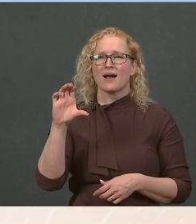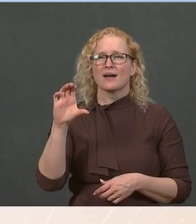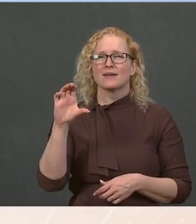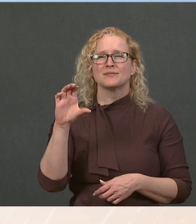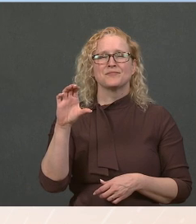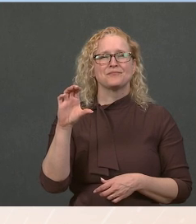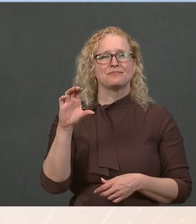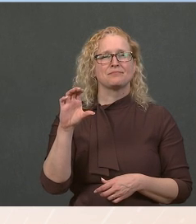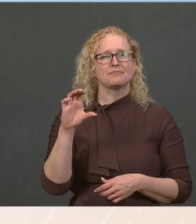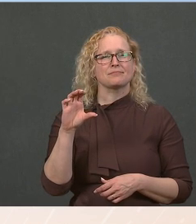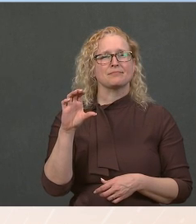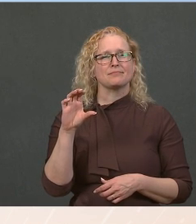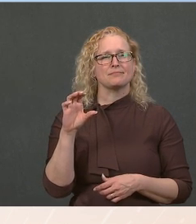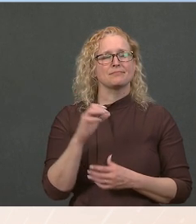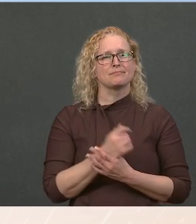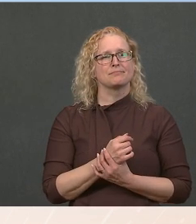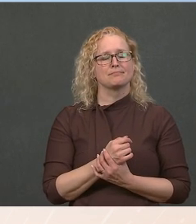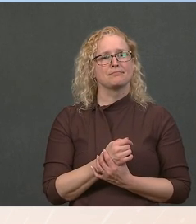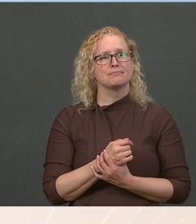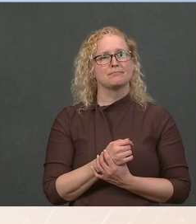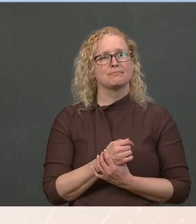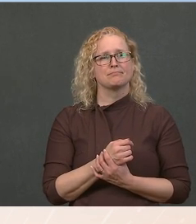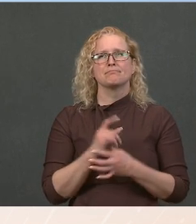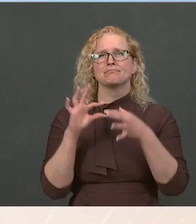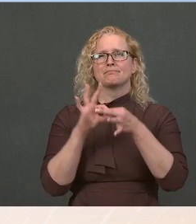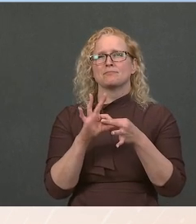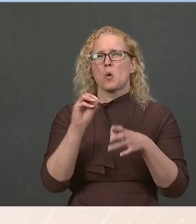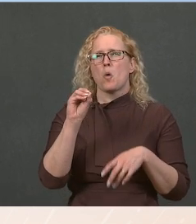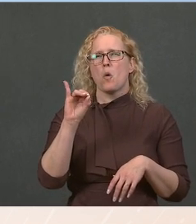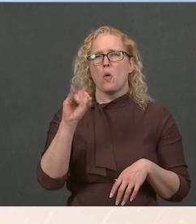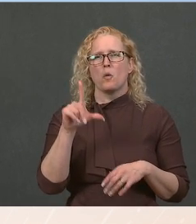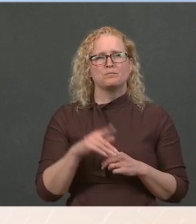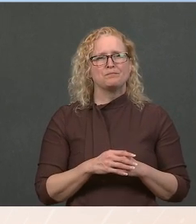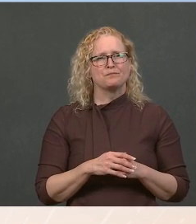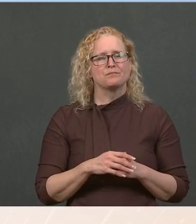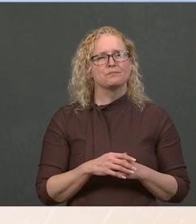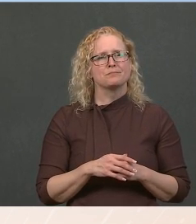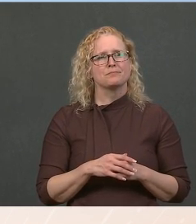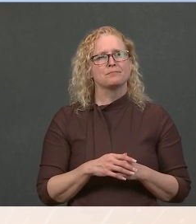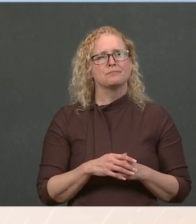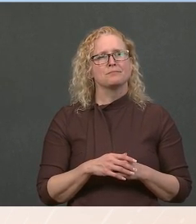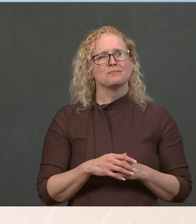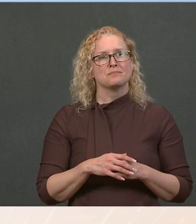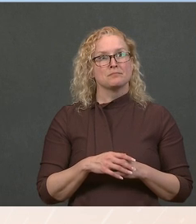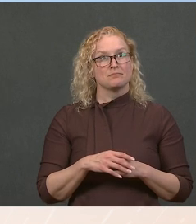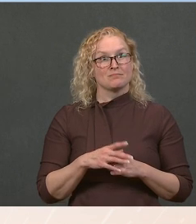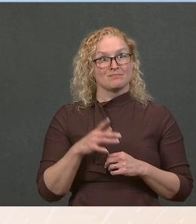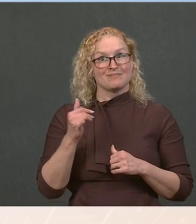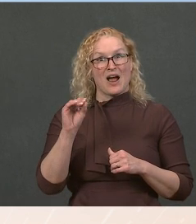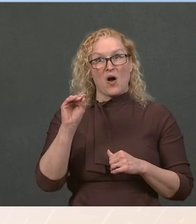Is there a timetable for making a decision on that? Ms. Jean-Pierre: So, I don't have an announcement at this time. As you can imagine, we're go- -- we're trying to --